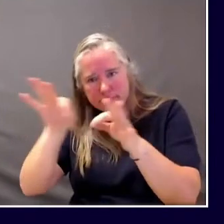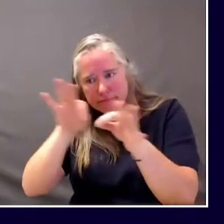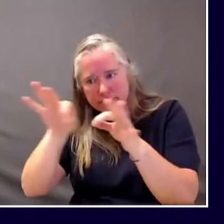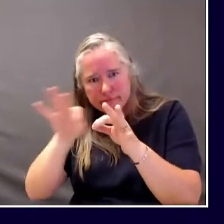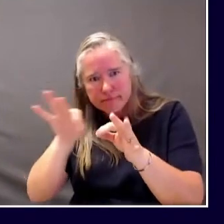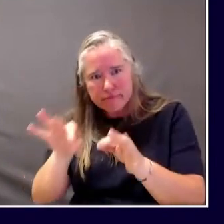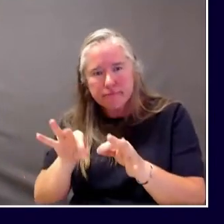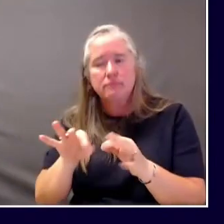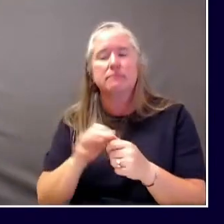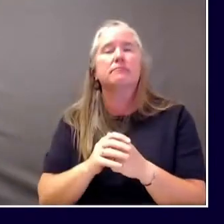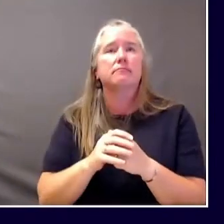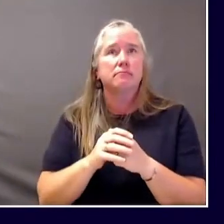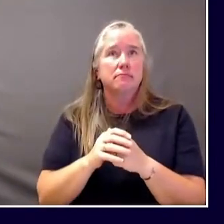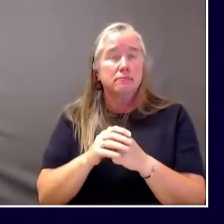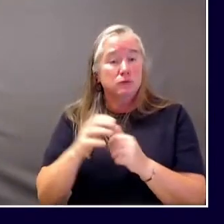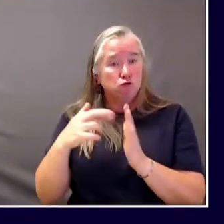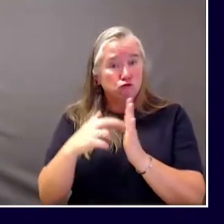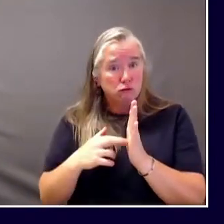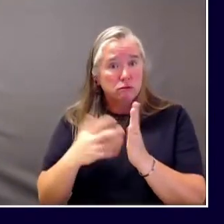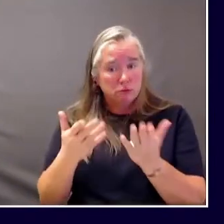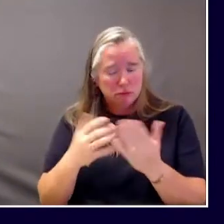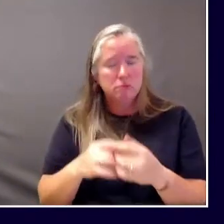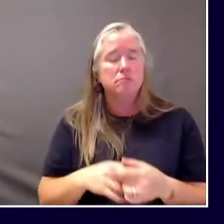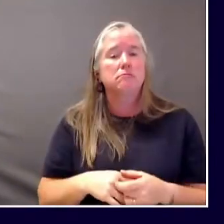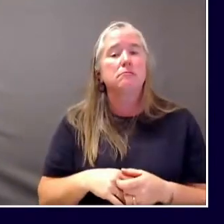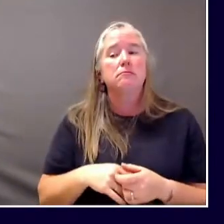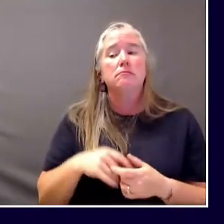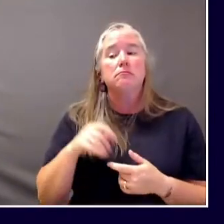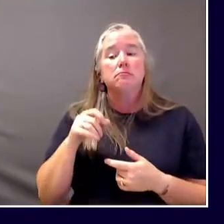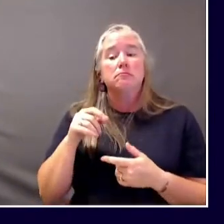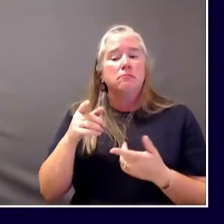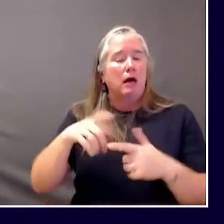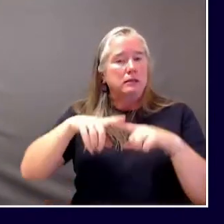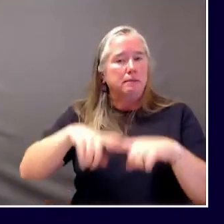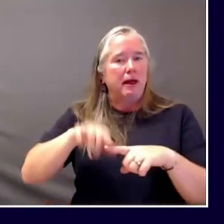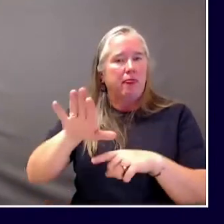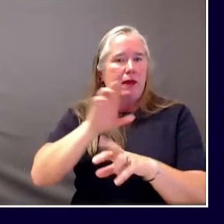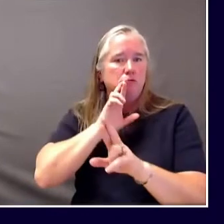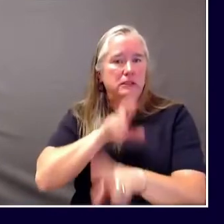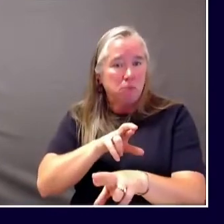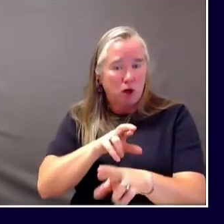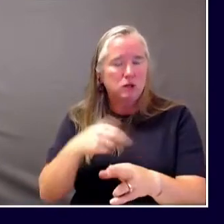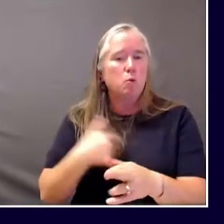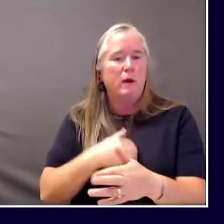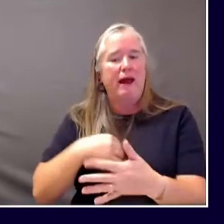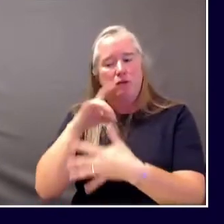violation of that to the Attorney General or different